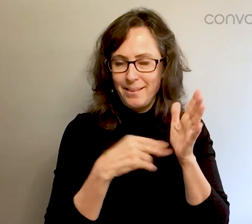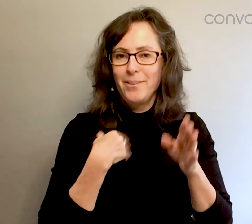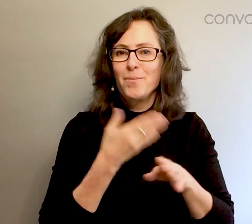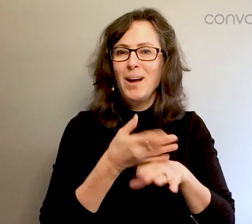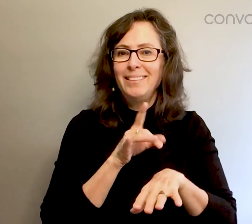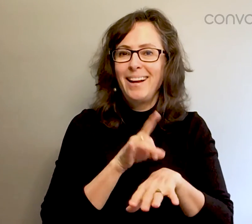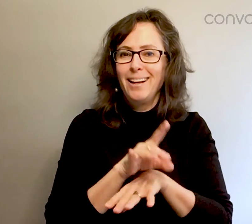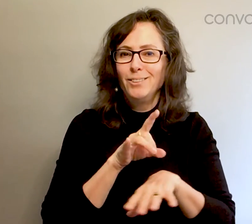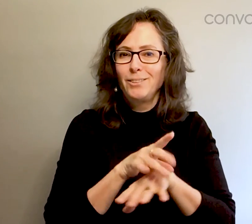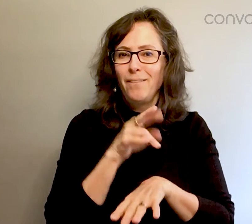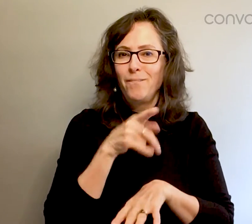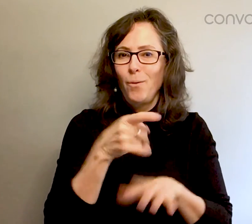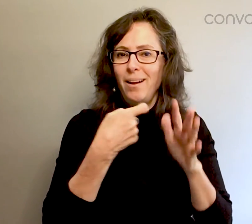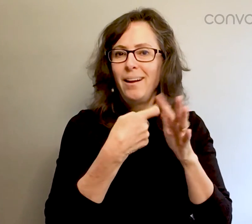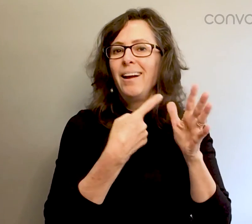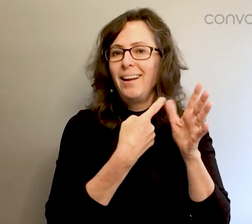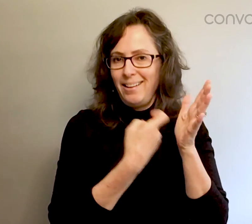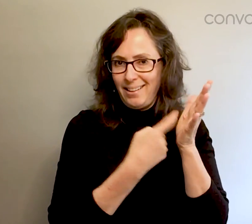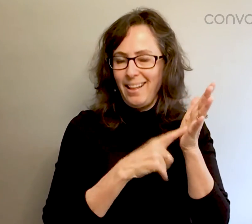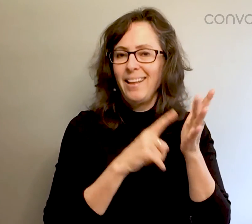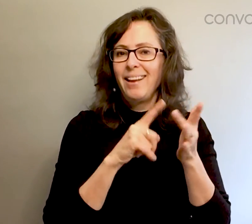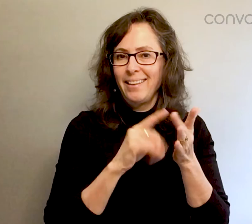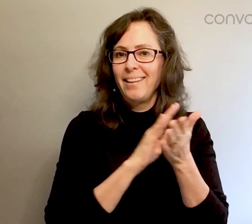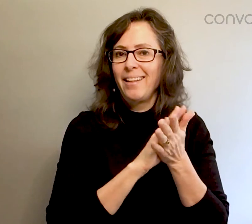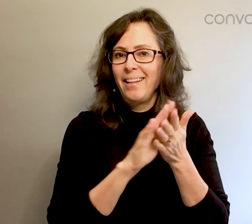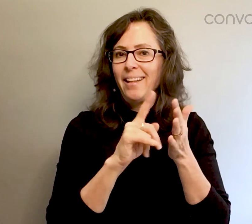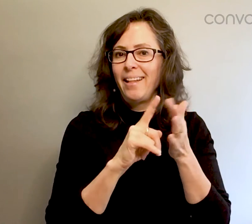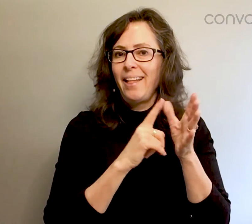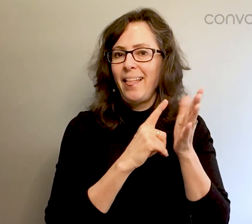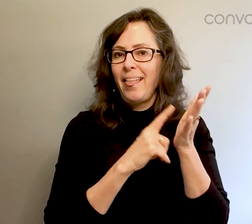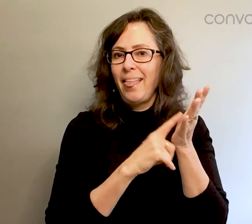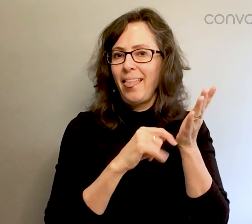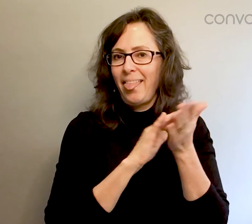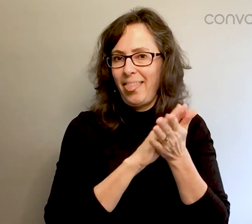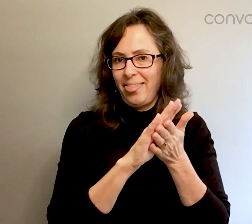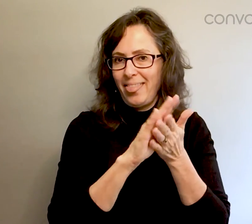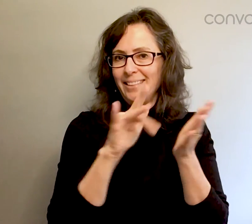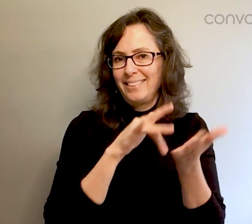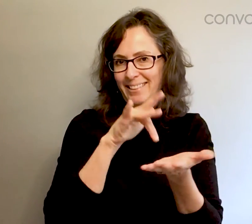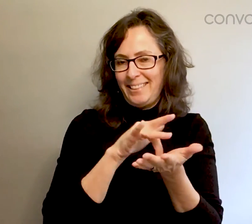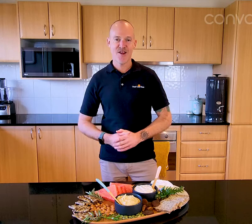from Karli Health Centre.